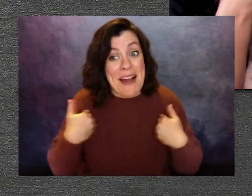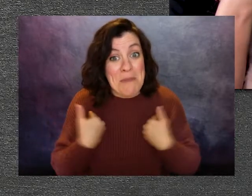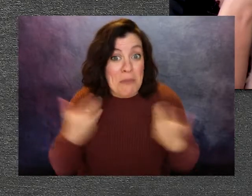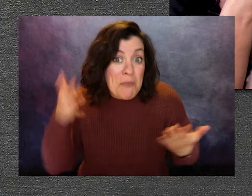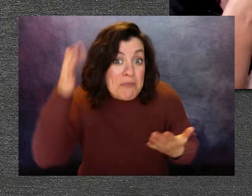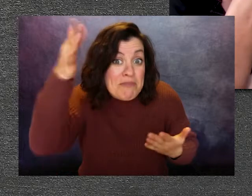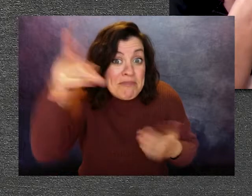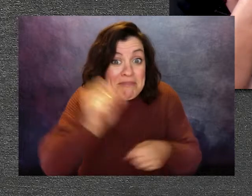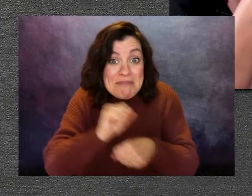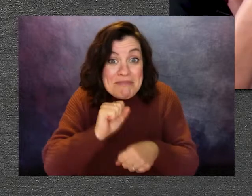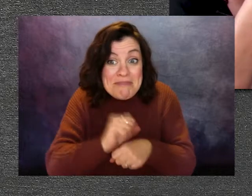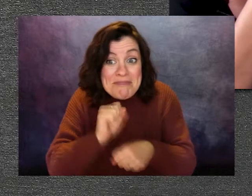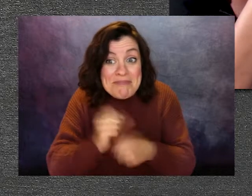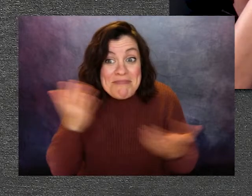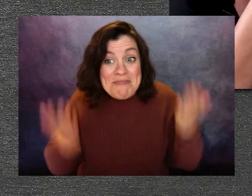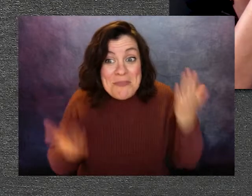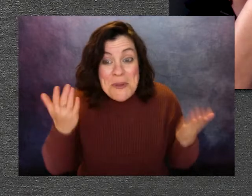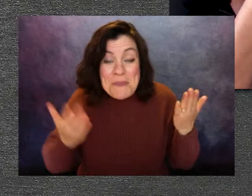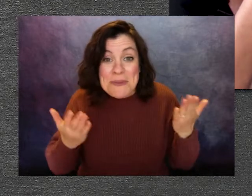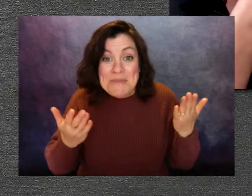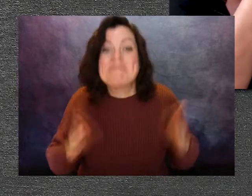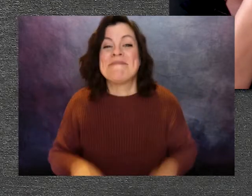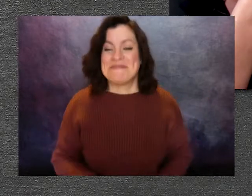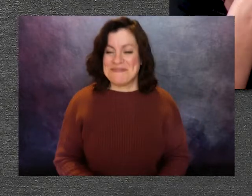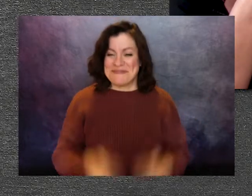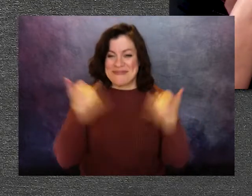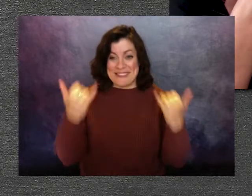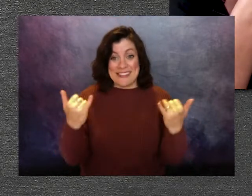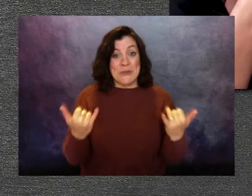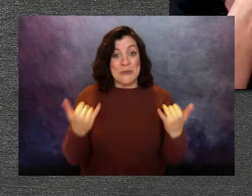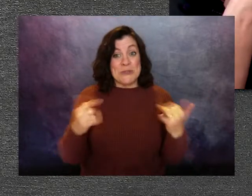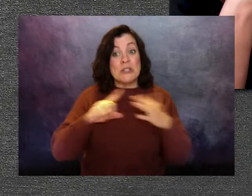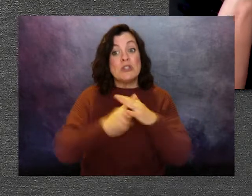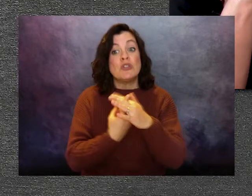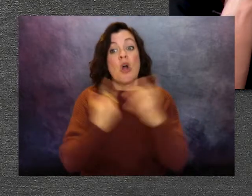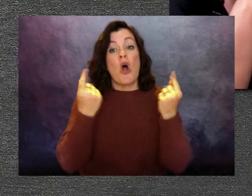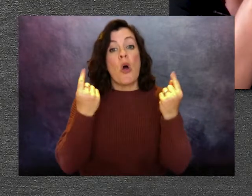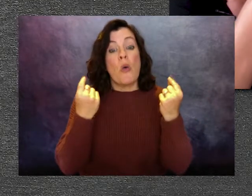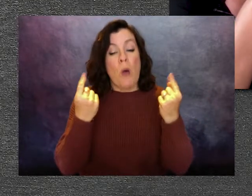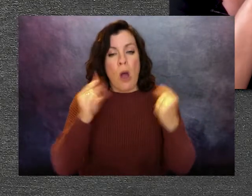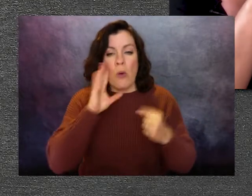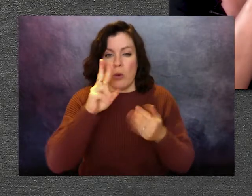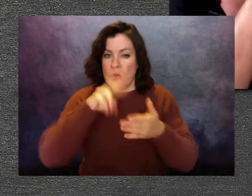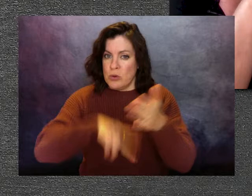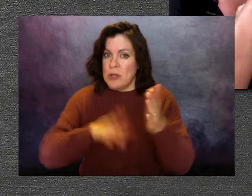And today we're gonna read a book about a day in the life of a veterinarian.